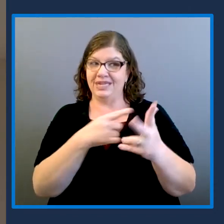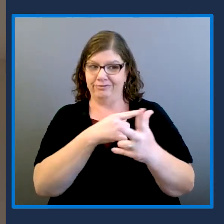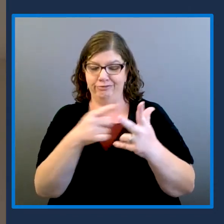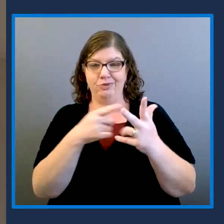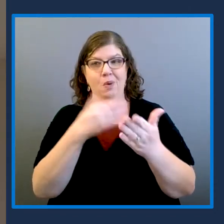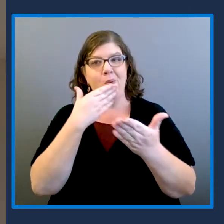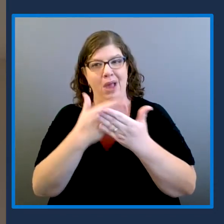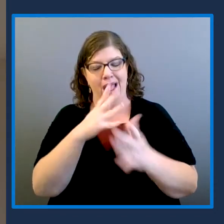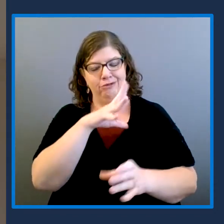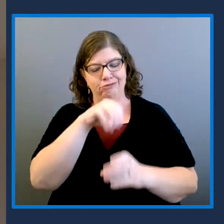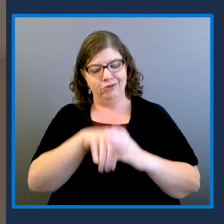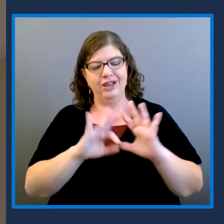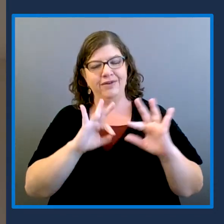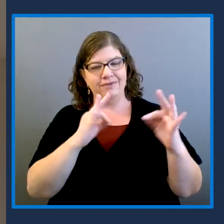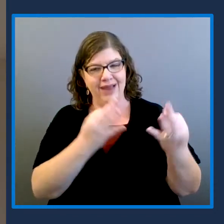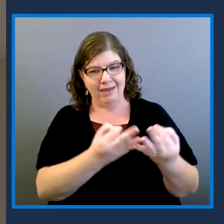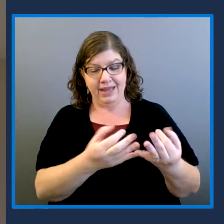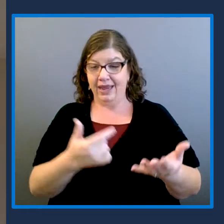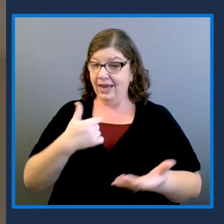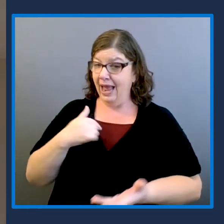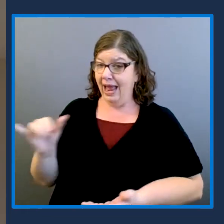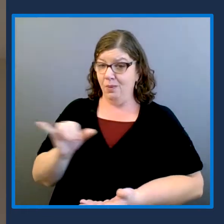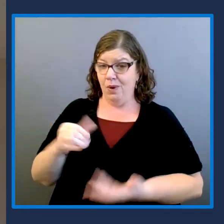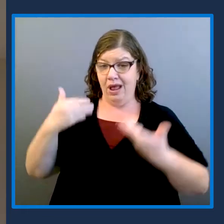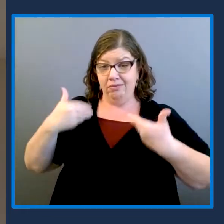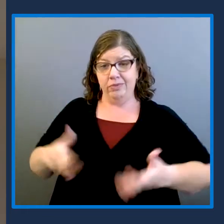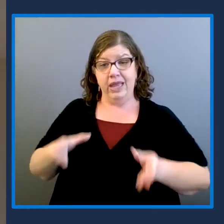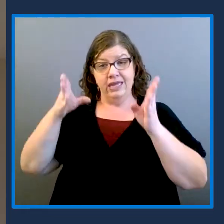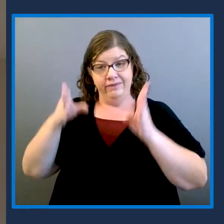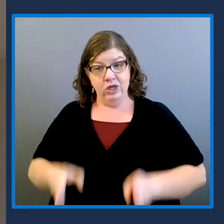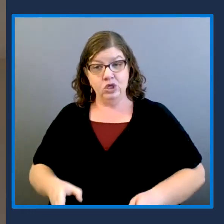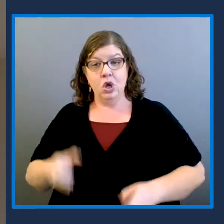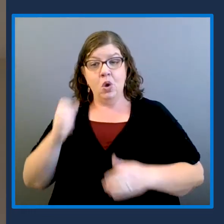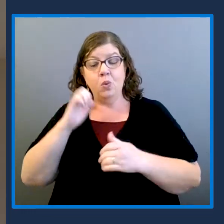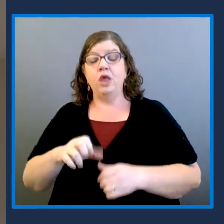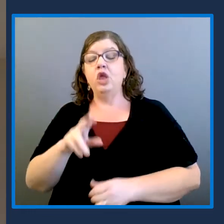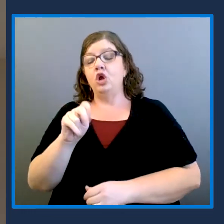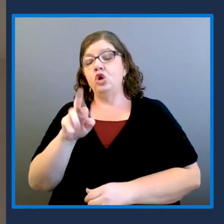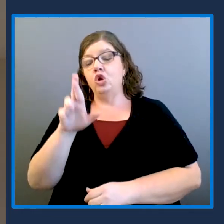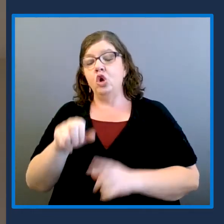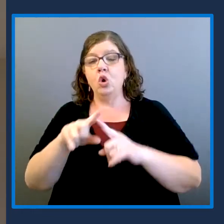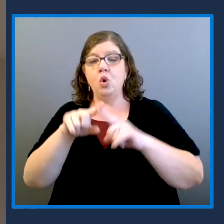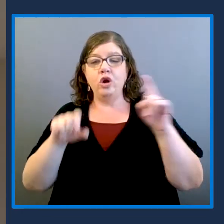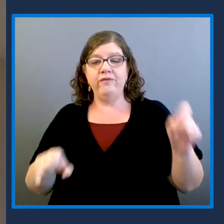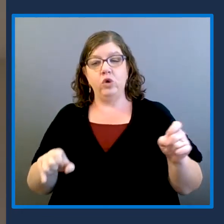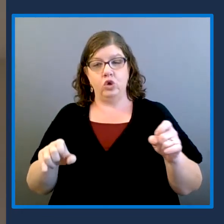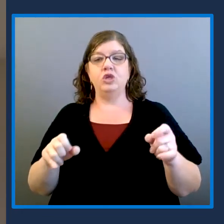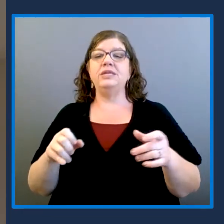represented quite well in our family and i as well am an individual who has a neurodiverse